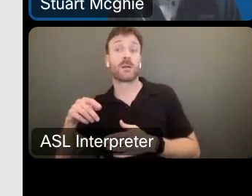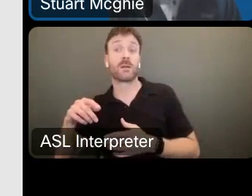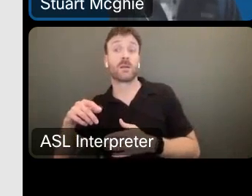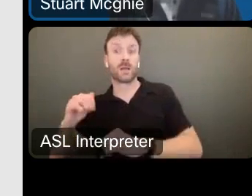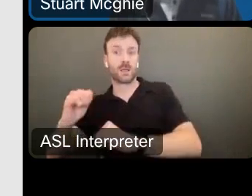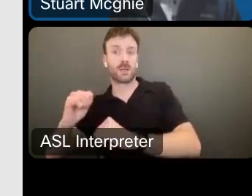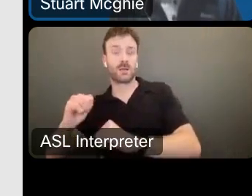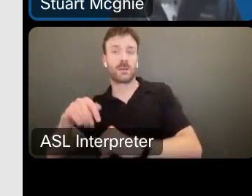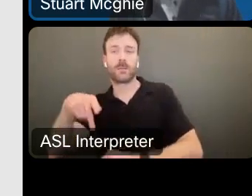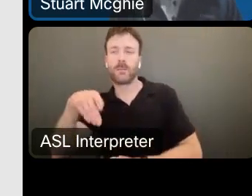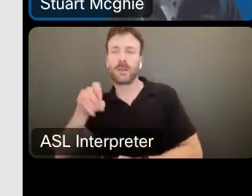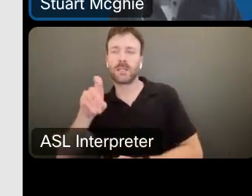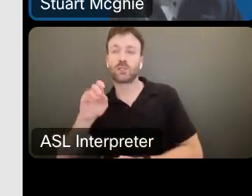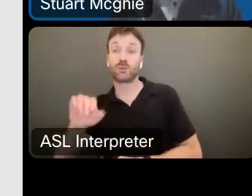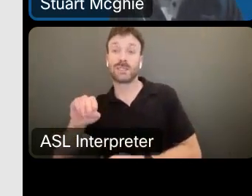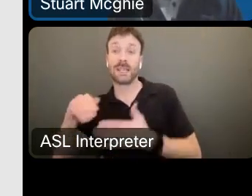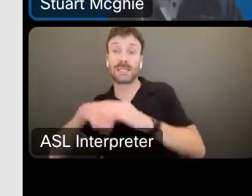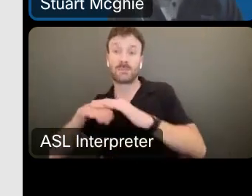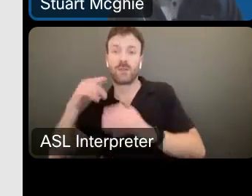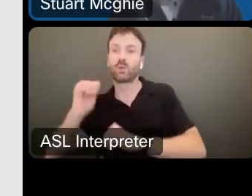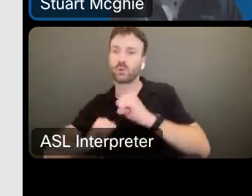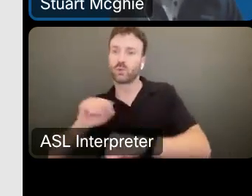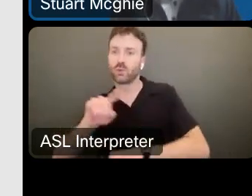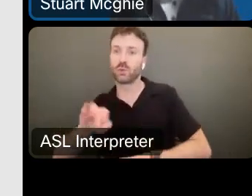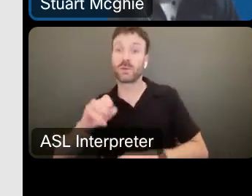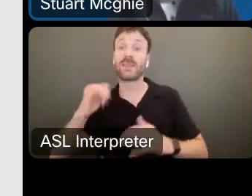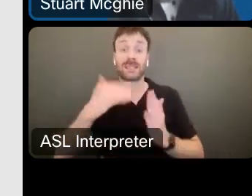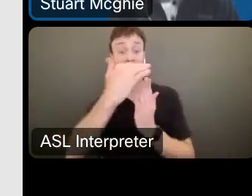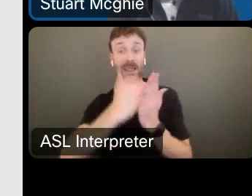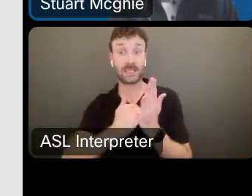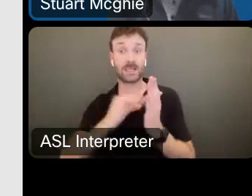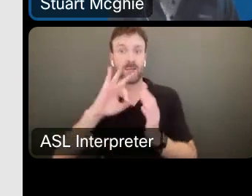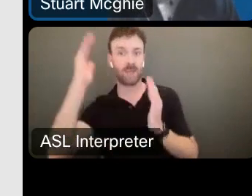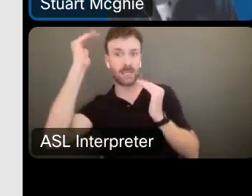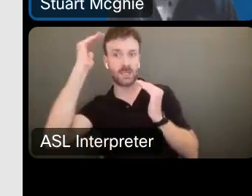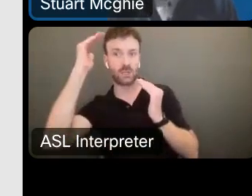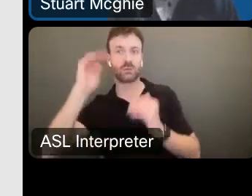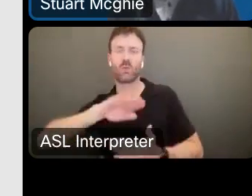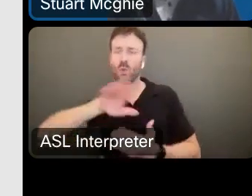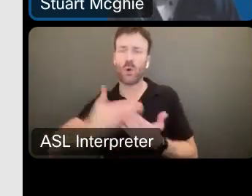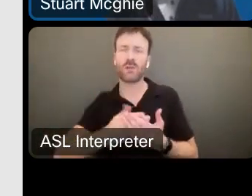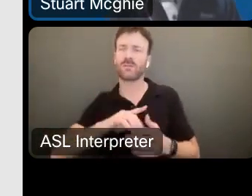This is a list of expectations agreed upon through all our different divisions and is